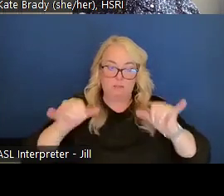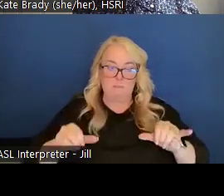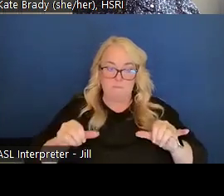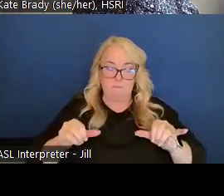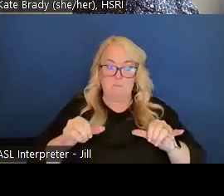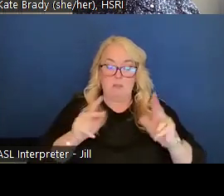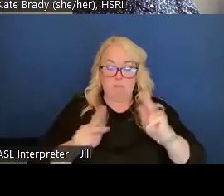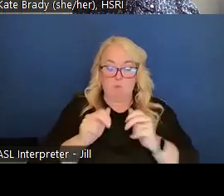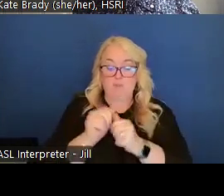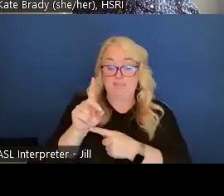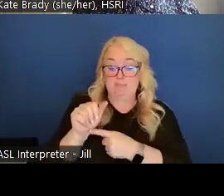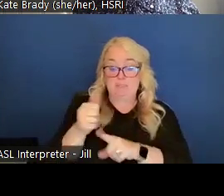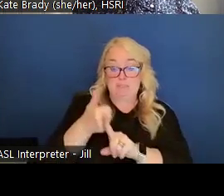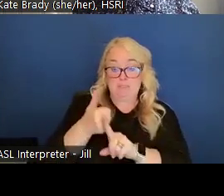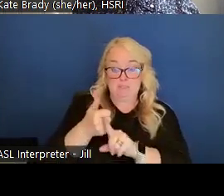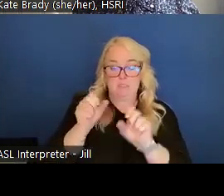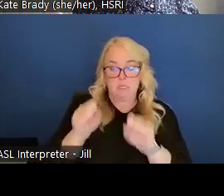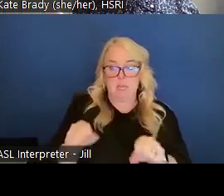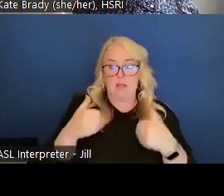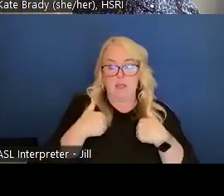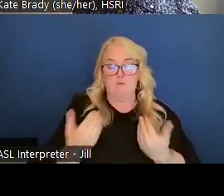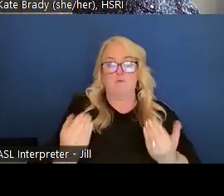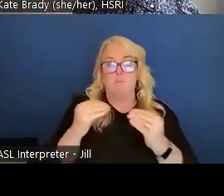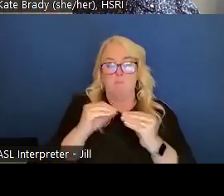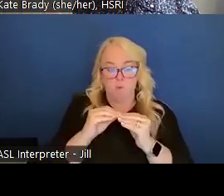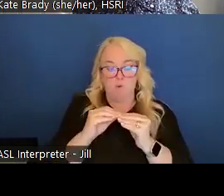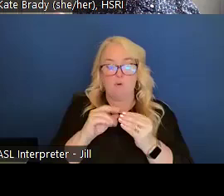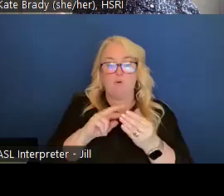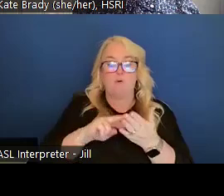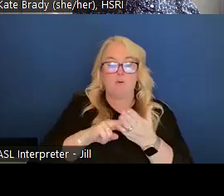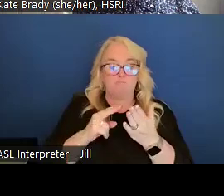with disabilities can have a more meaningful part in system